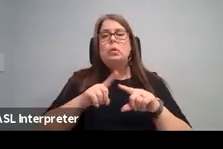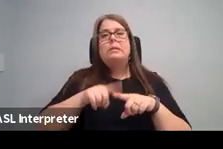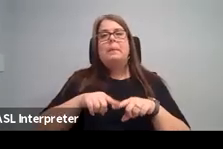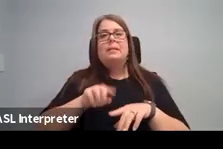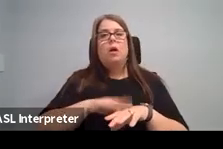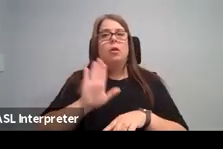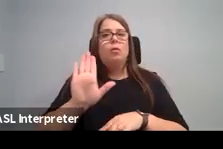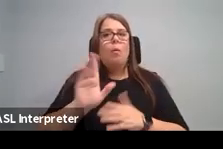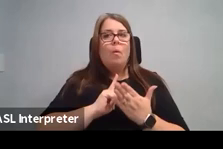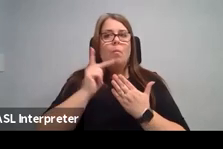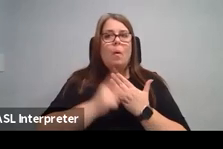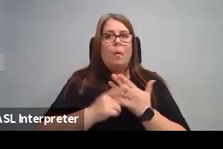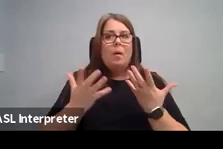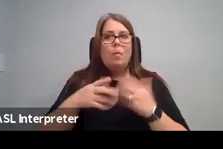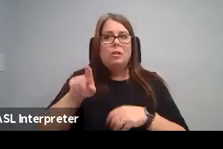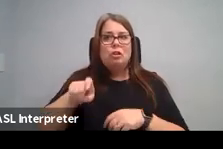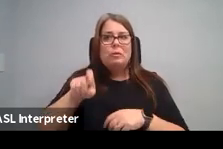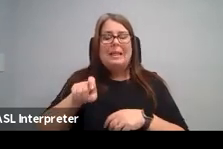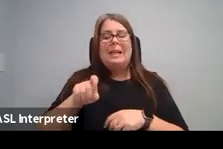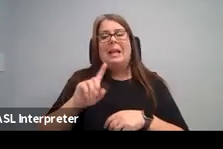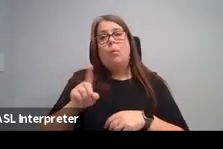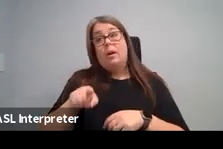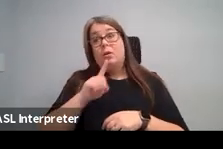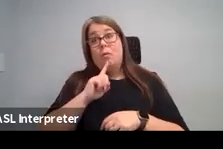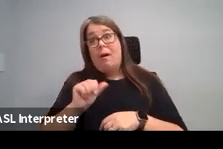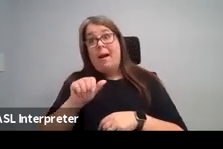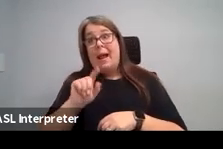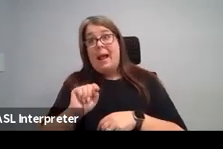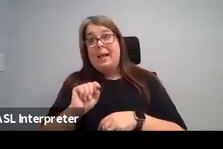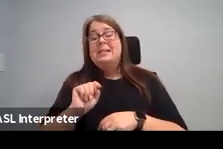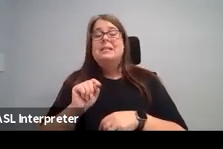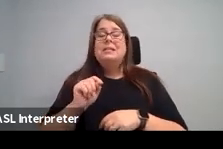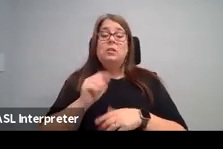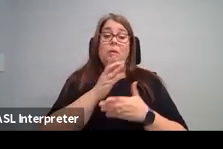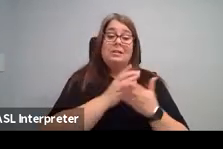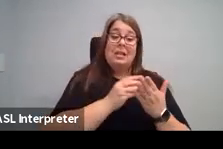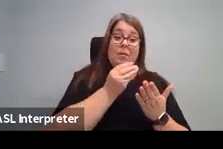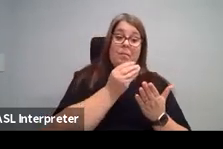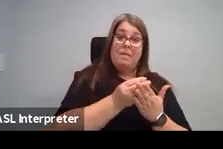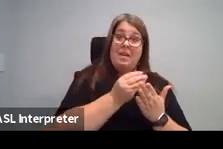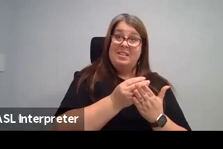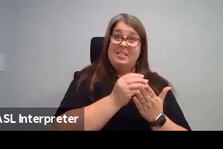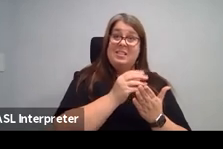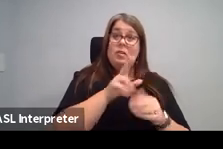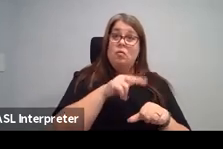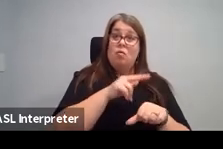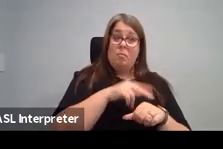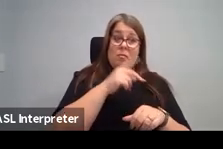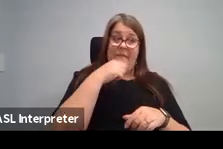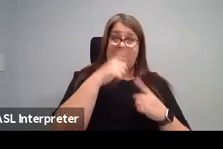Jewyl Alderson Clarke, SDCOE: You may be able to they divert some of the funds that you would have spent on transportation and things like that into some of the kits and supplies that students can take home.